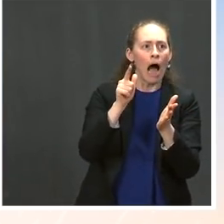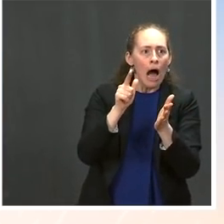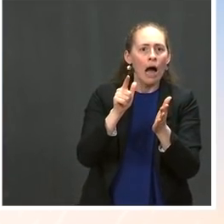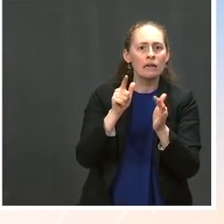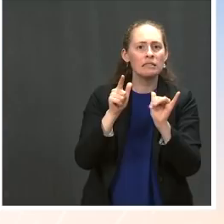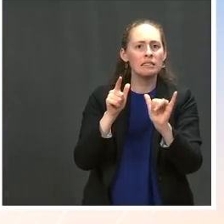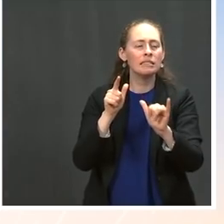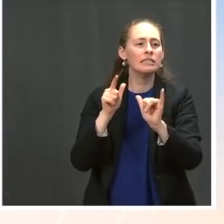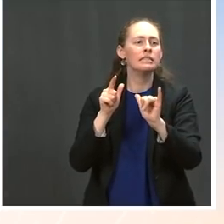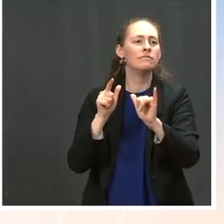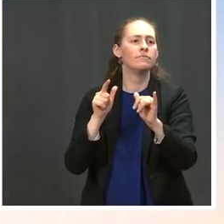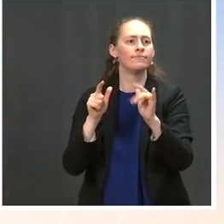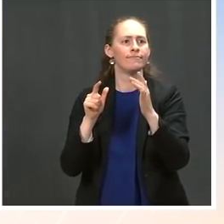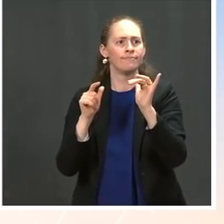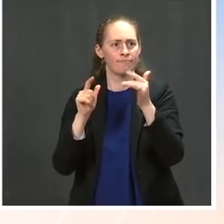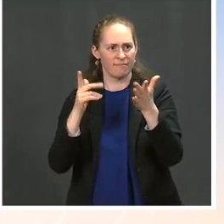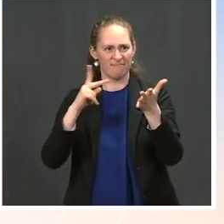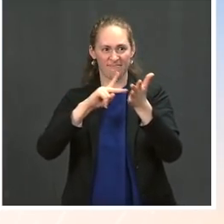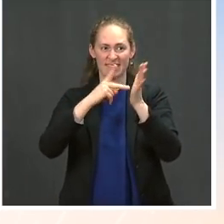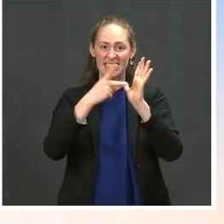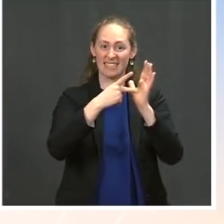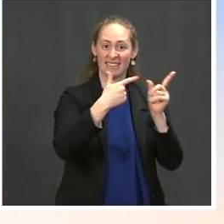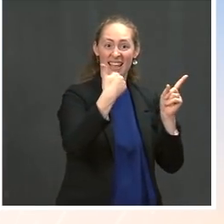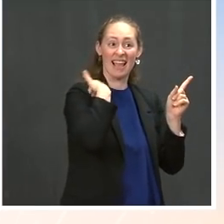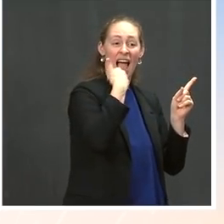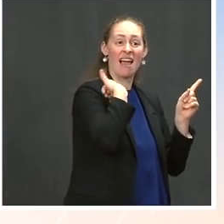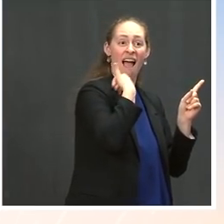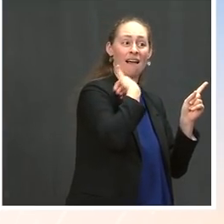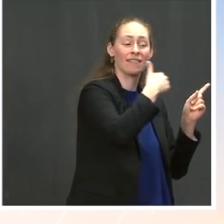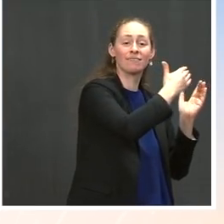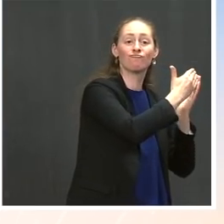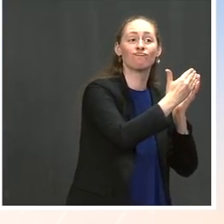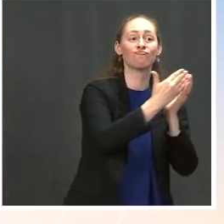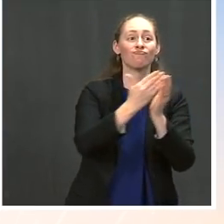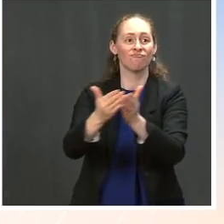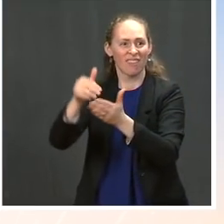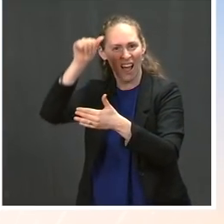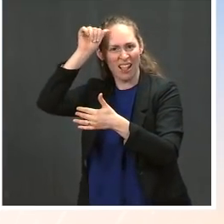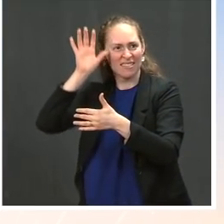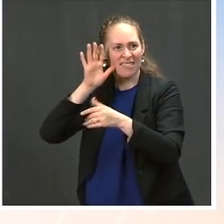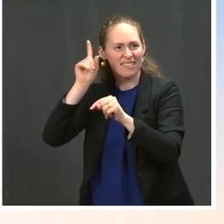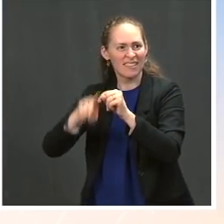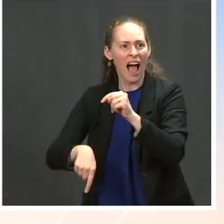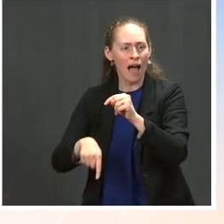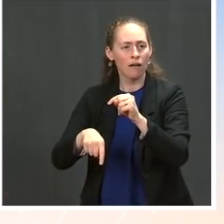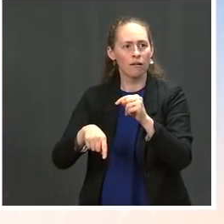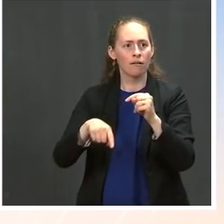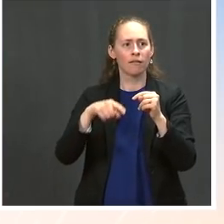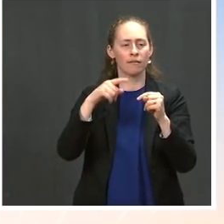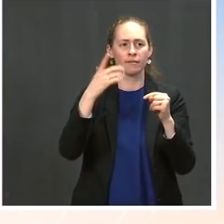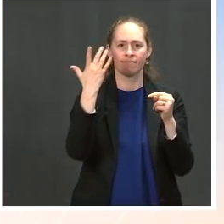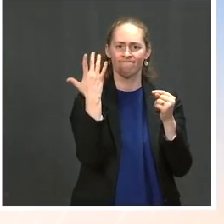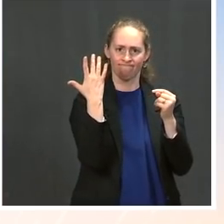of the law that requires that -- Ms. Psaki: Uh-oh.